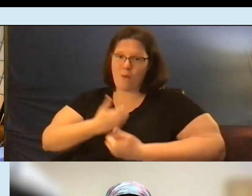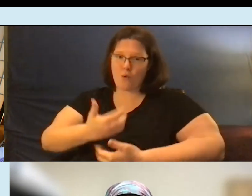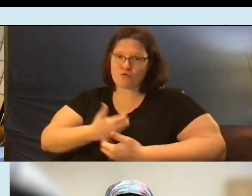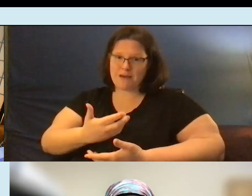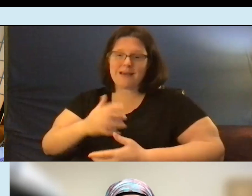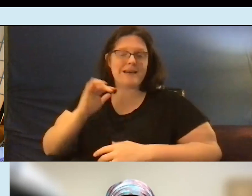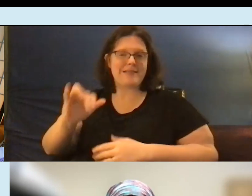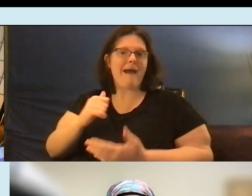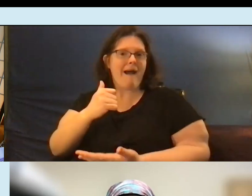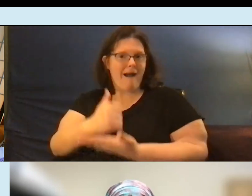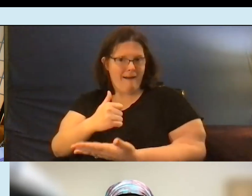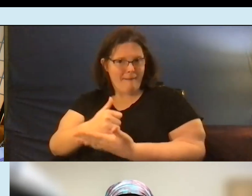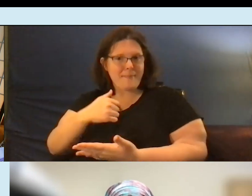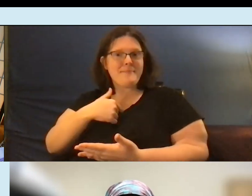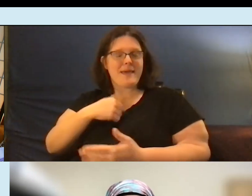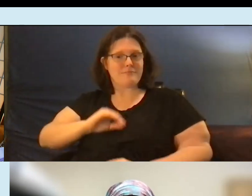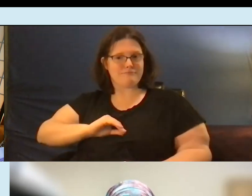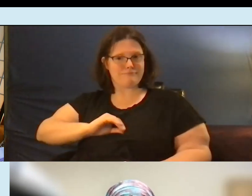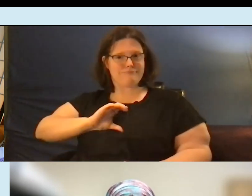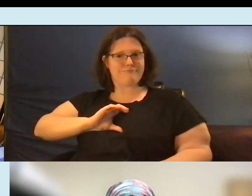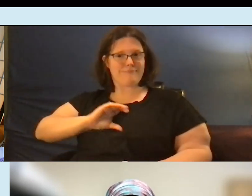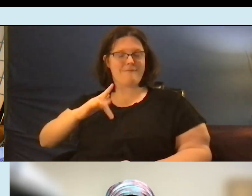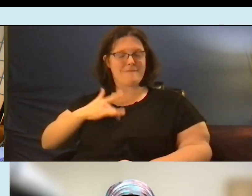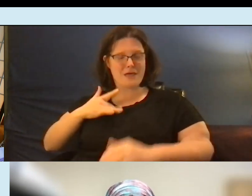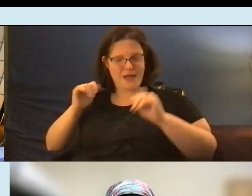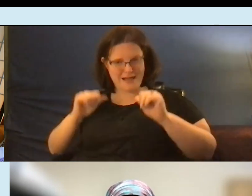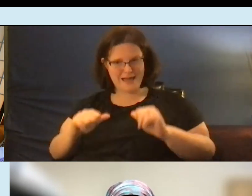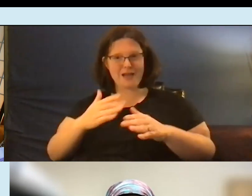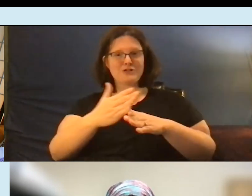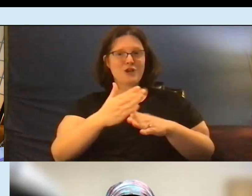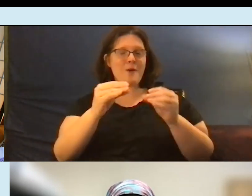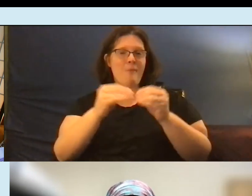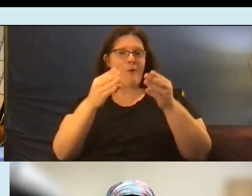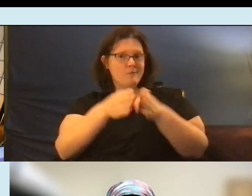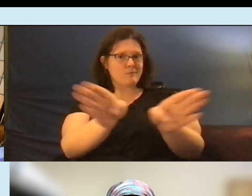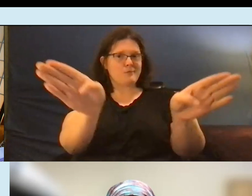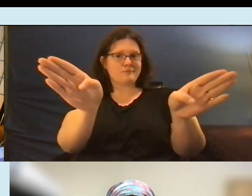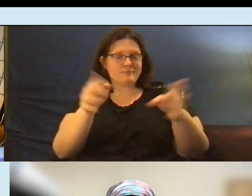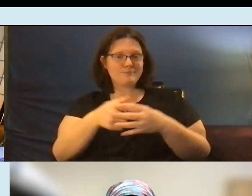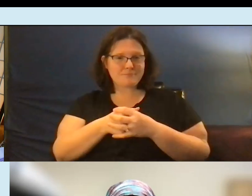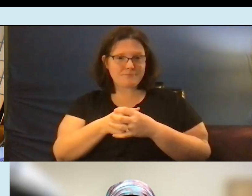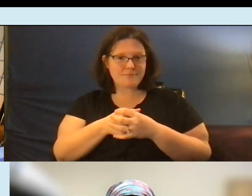build my confidence to be able to share it um to a wider audience, and everyone in that group